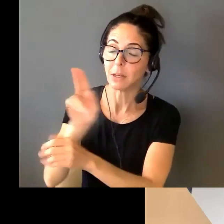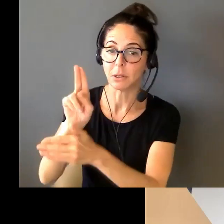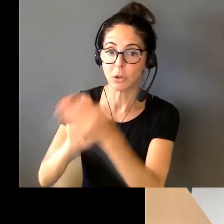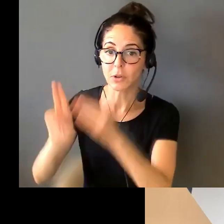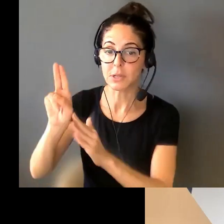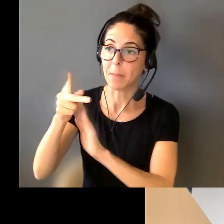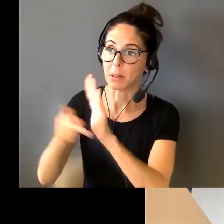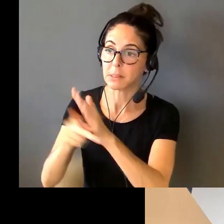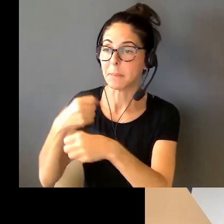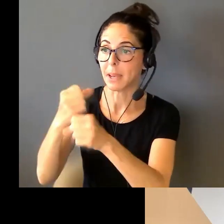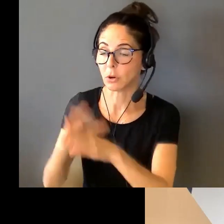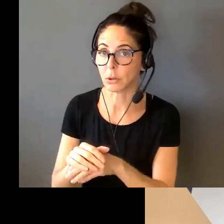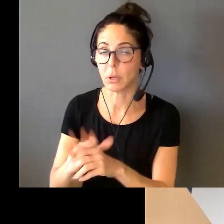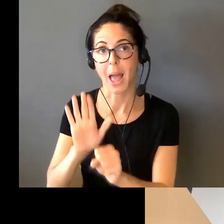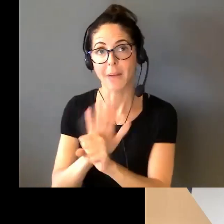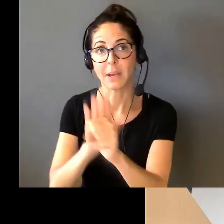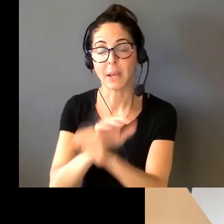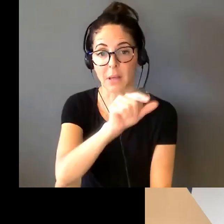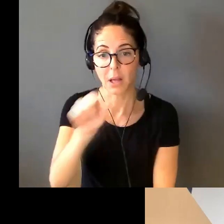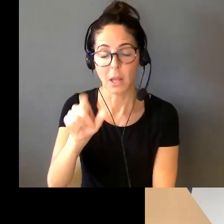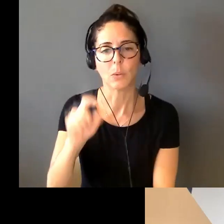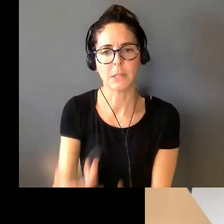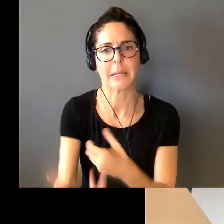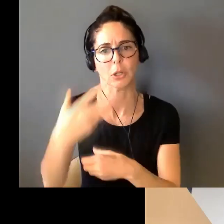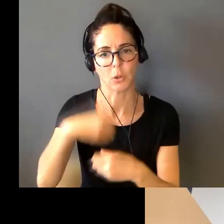and governments for the inclusions of people with disabilities in graduate